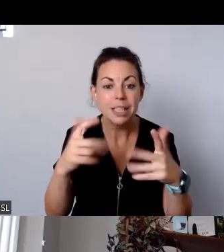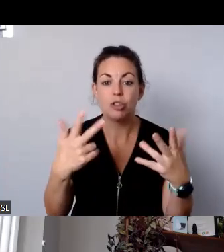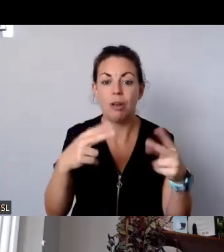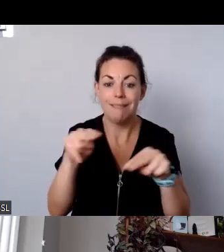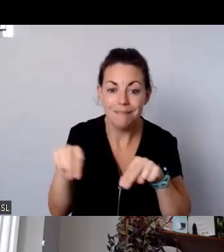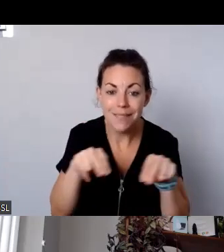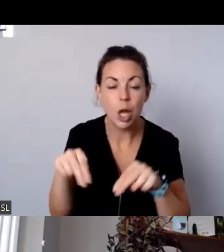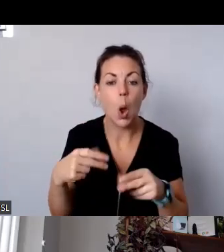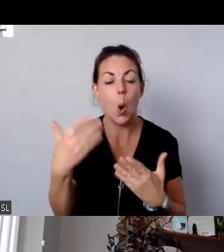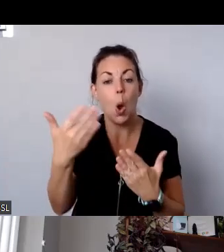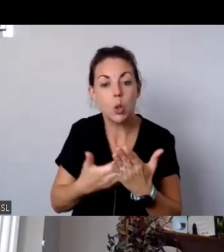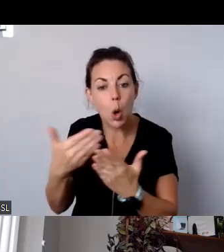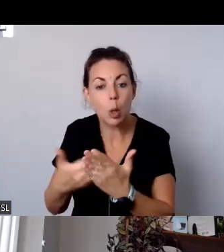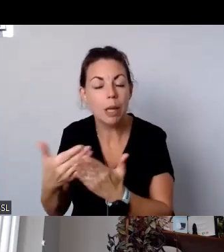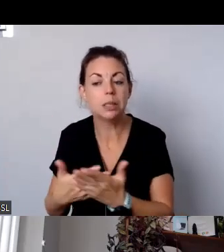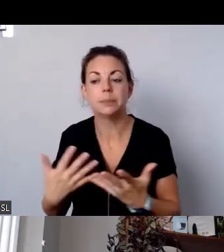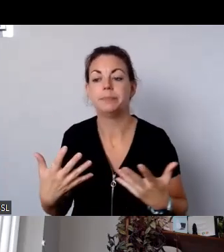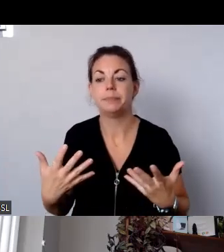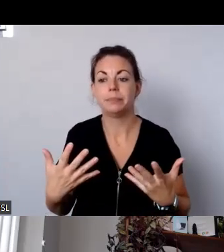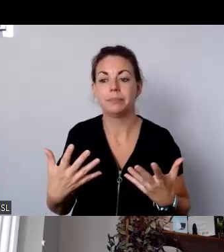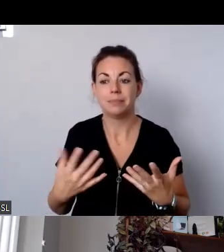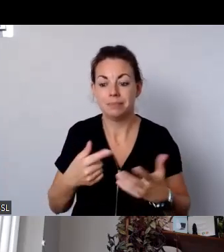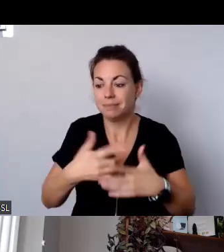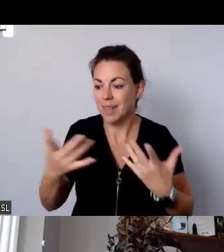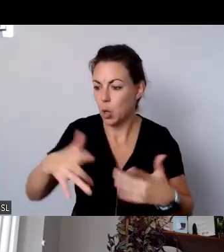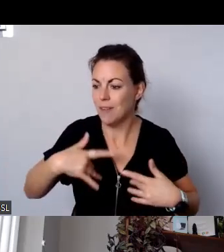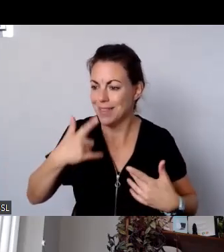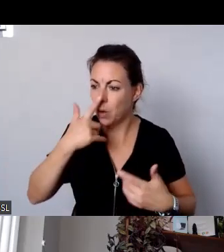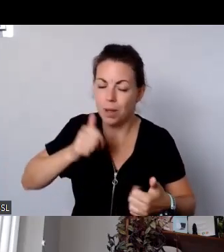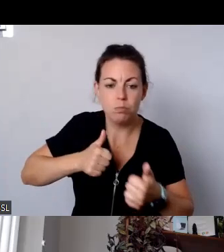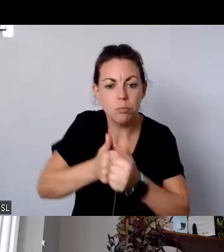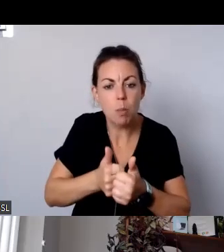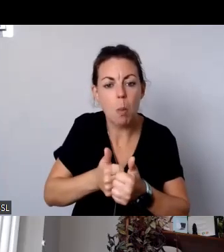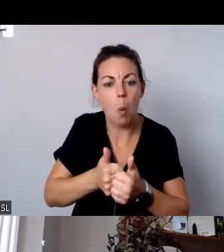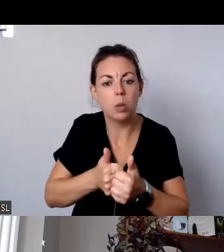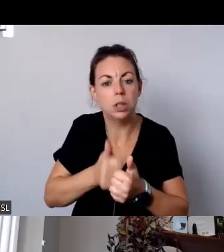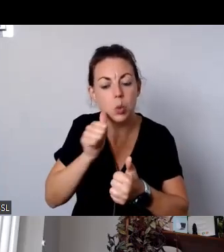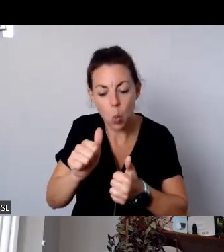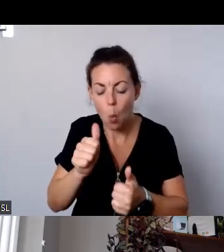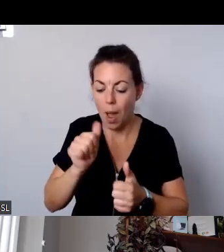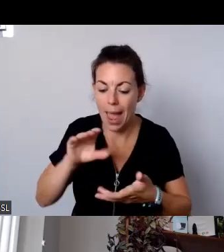anything that you really think should be included in your entry and could support the story of your project.